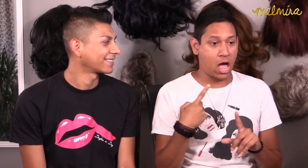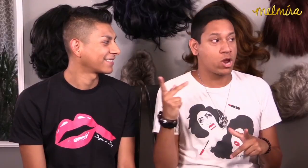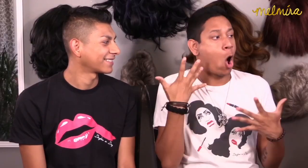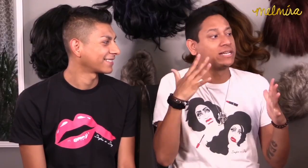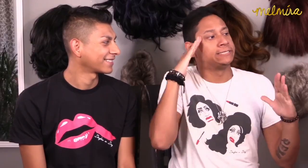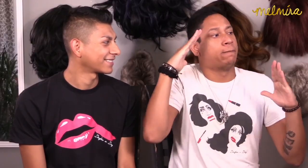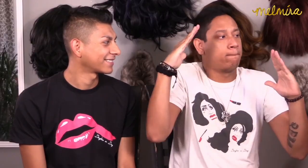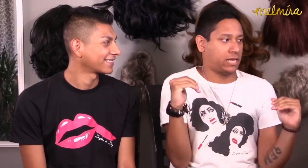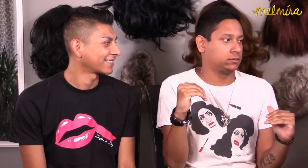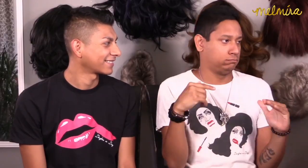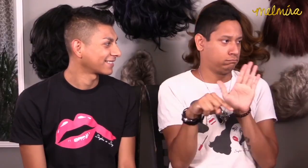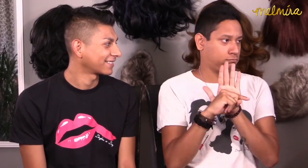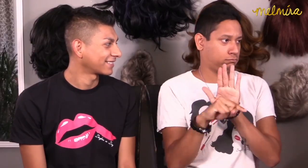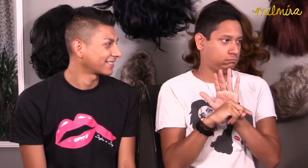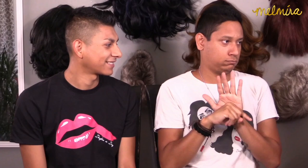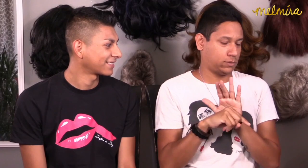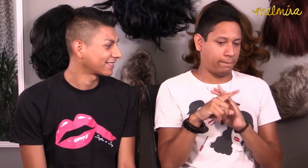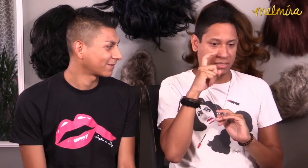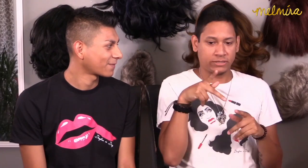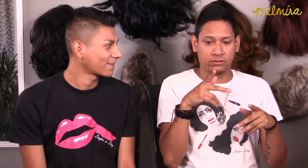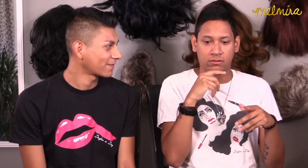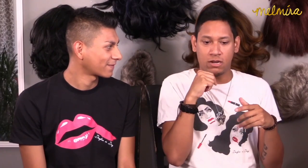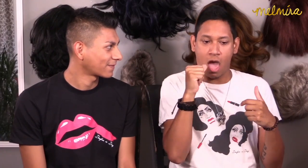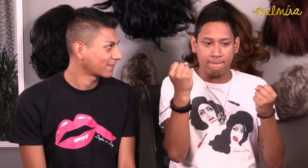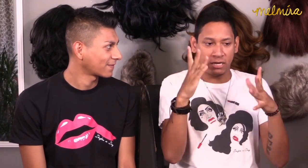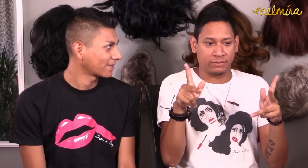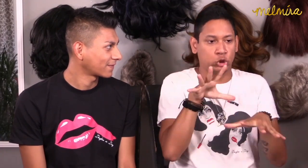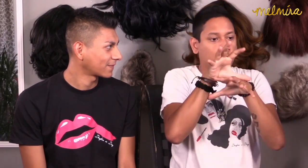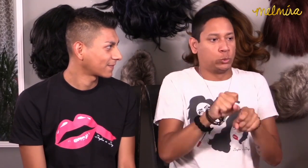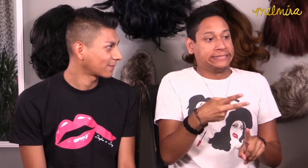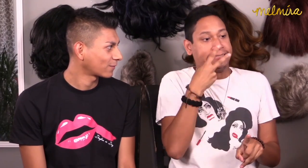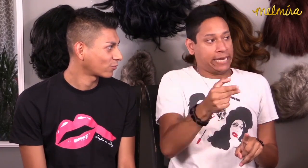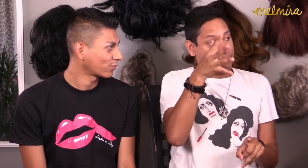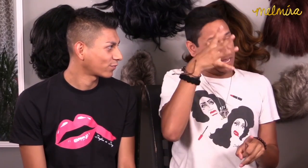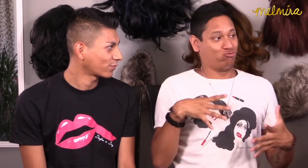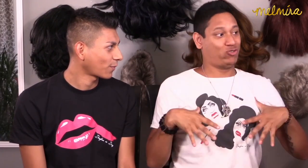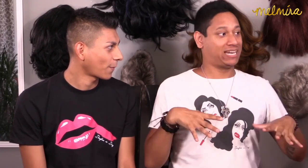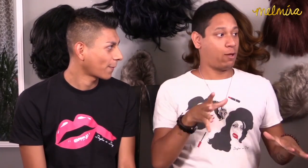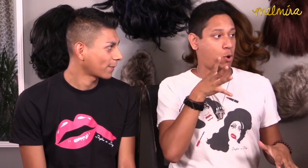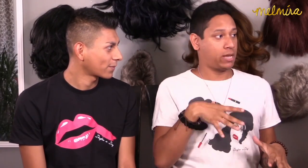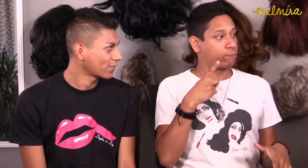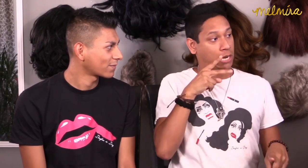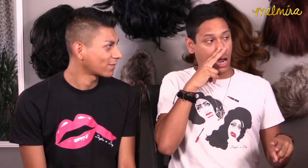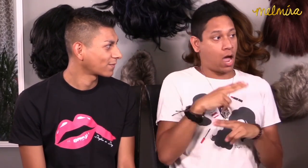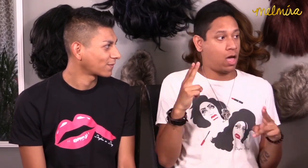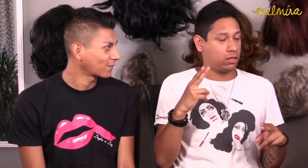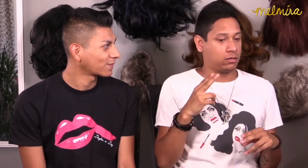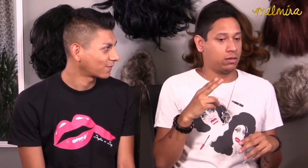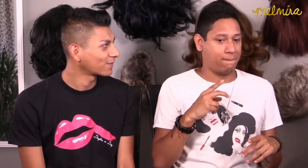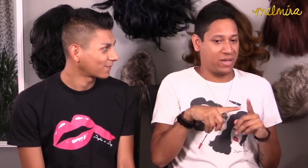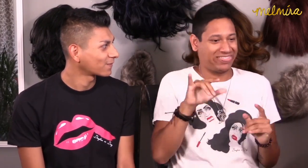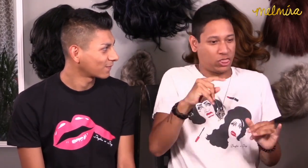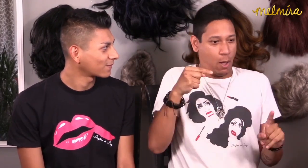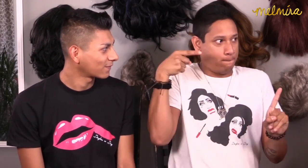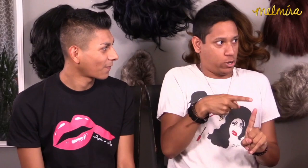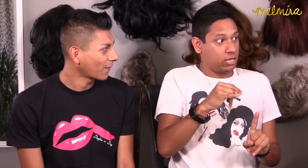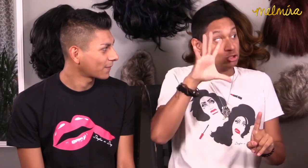At first, we were expecting negative reactions from the public, because people are not used to seeing men dressed as women for comedy.